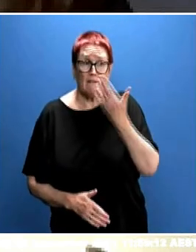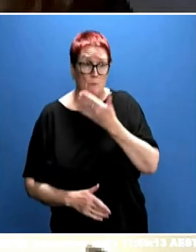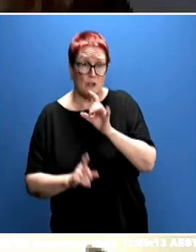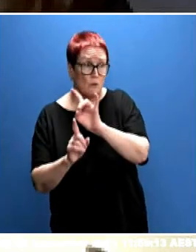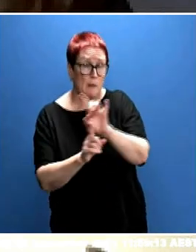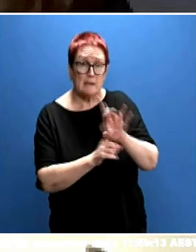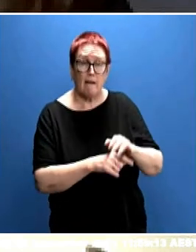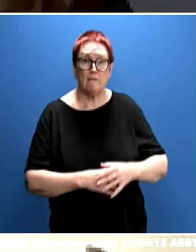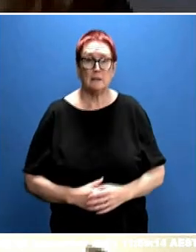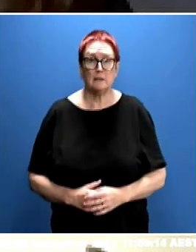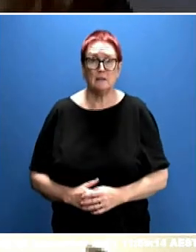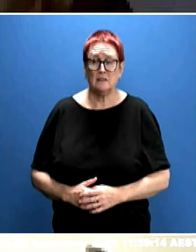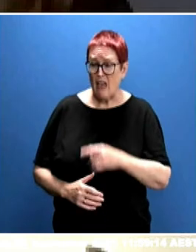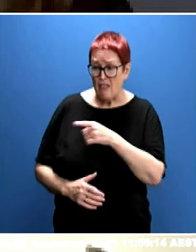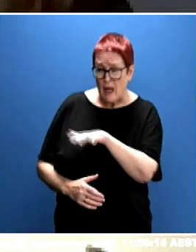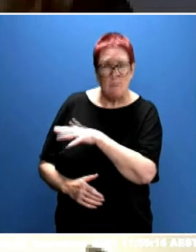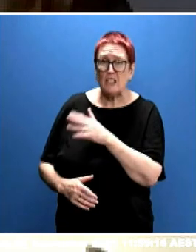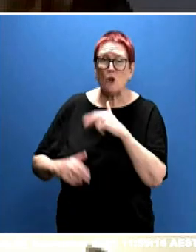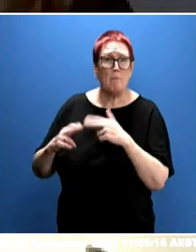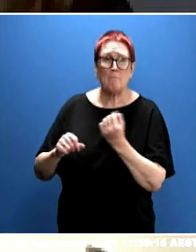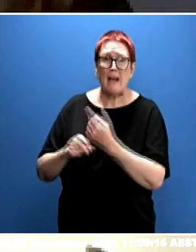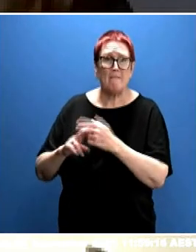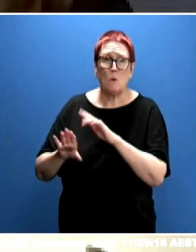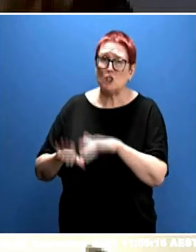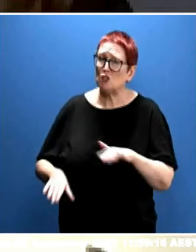The facility was not built for children, she expresses,